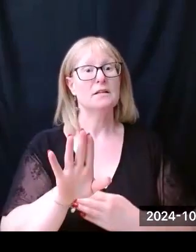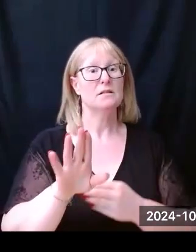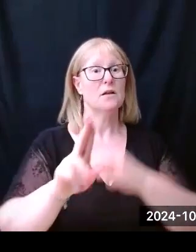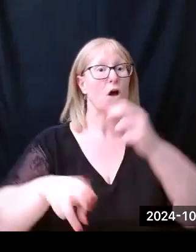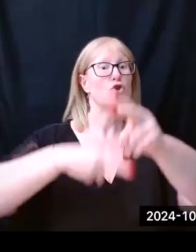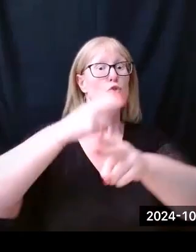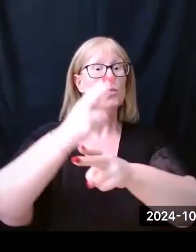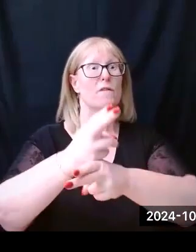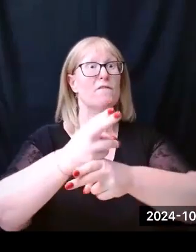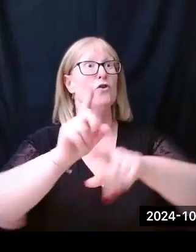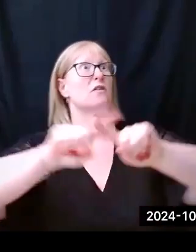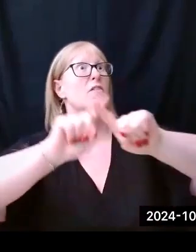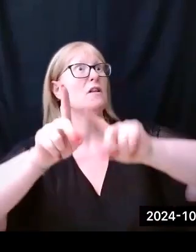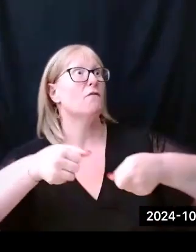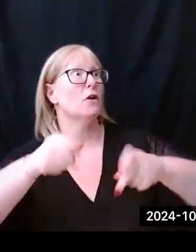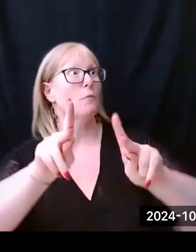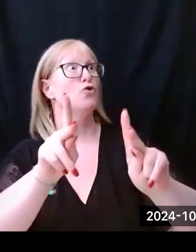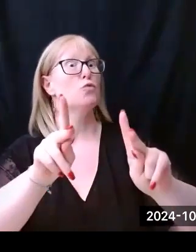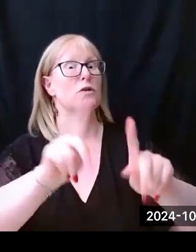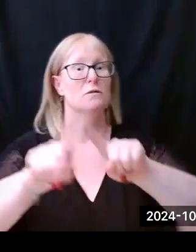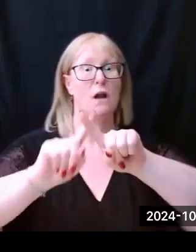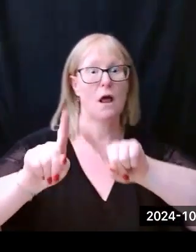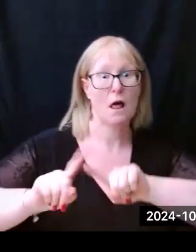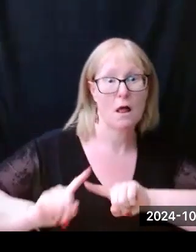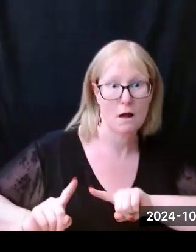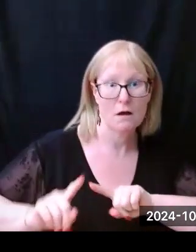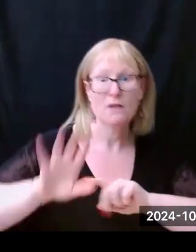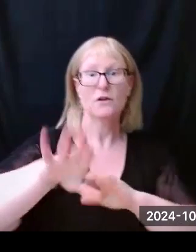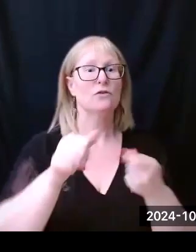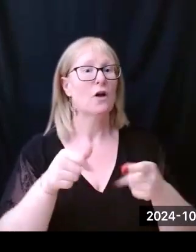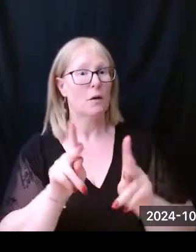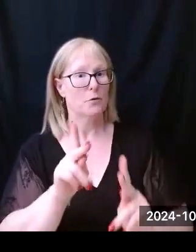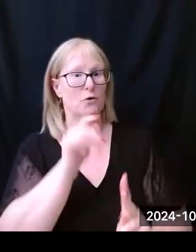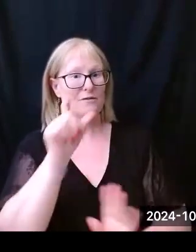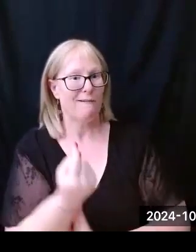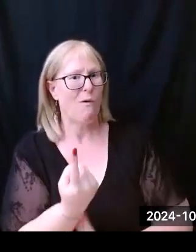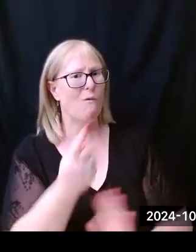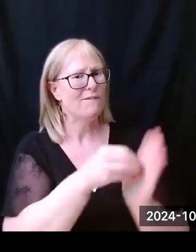And really, this is what I mean, that there are opportunities not just for students and